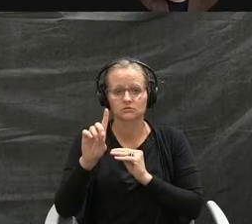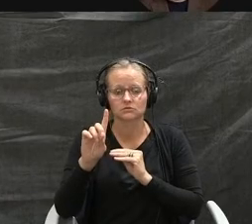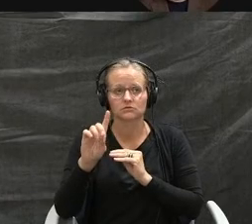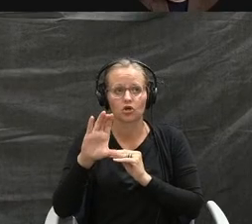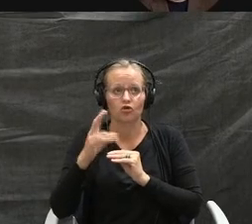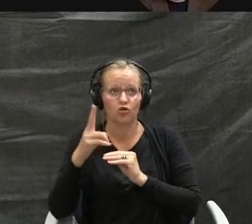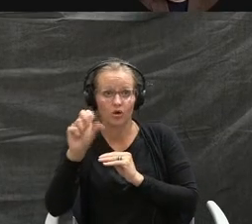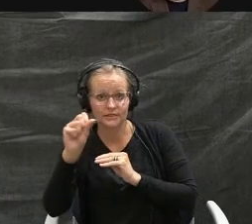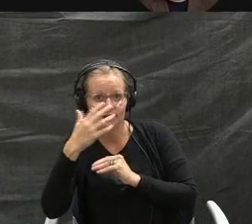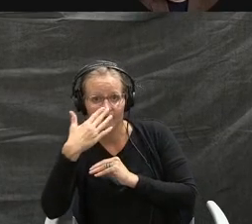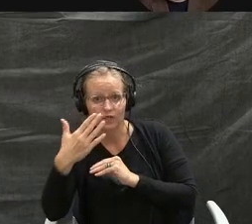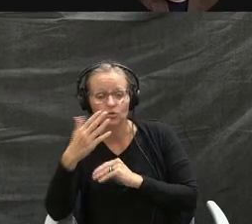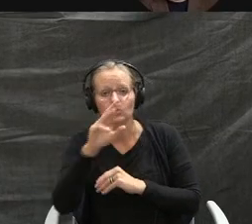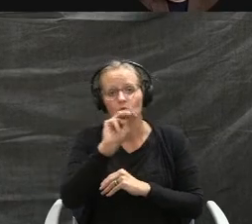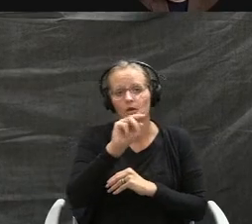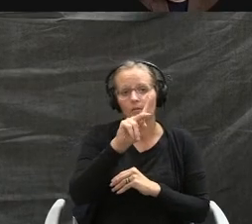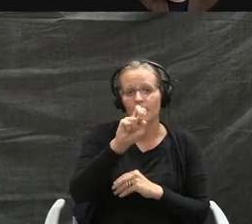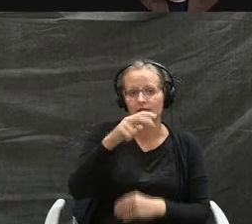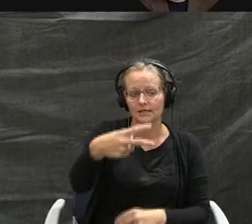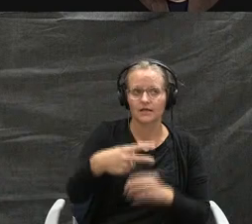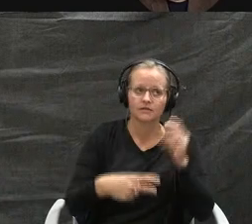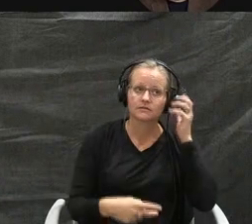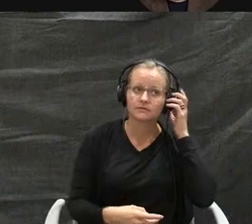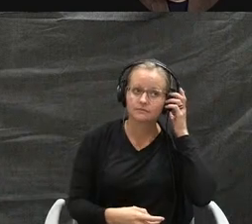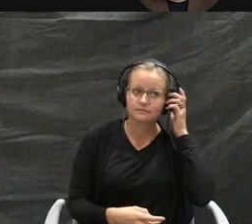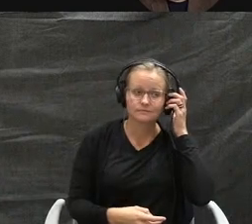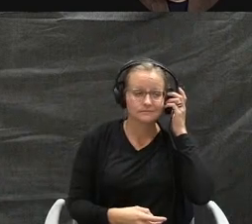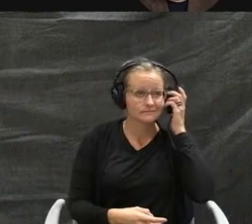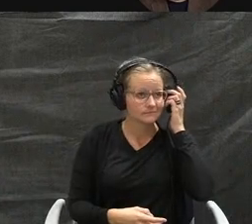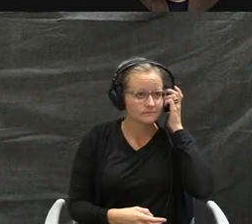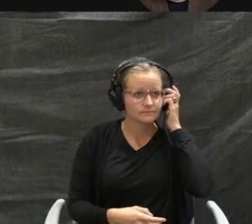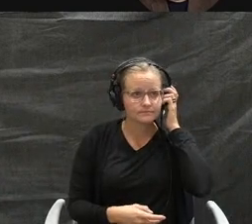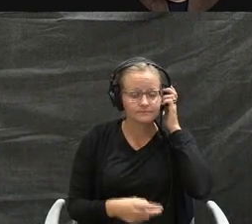Thank you Mike. Uh, any comments or questions for Mr Bourgeois?